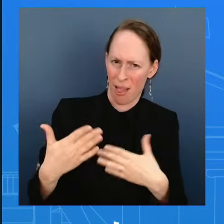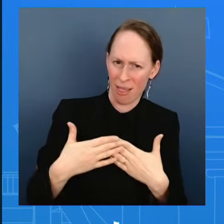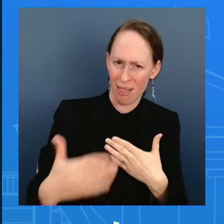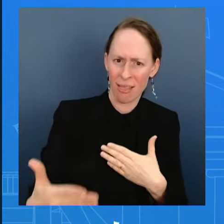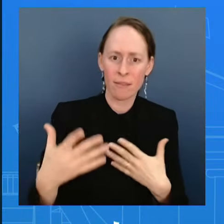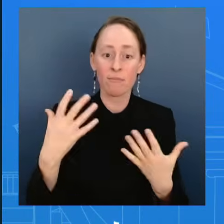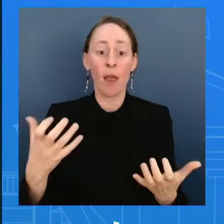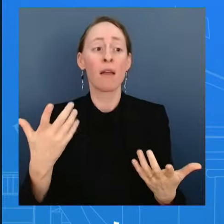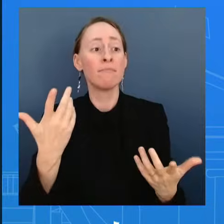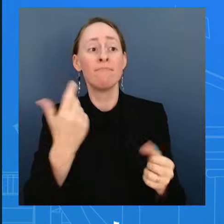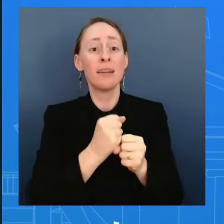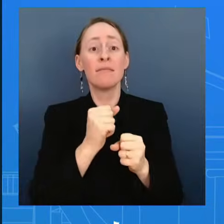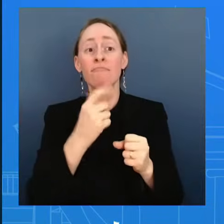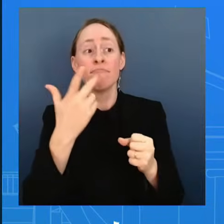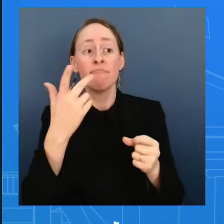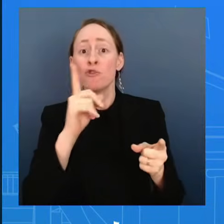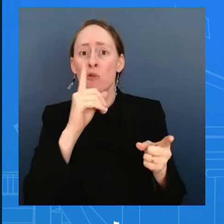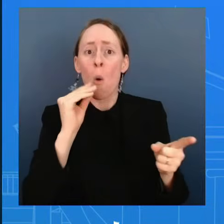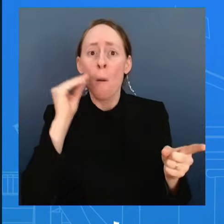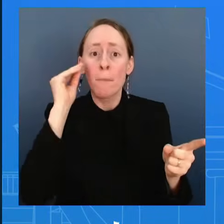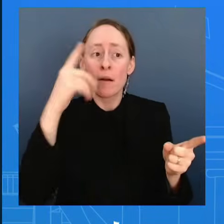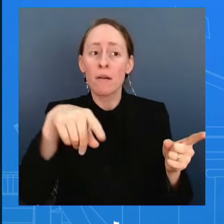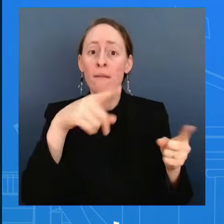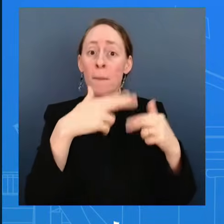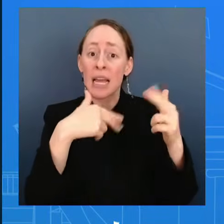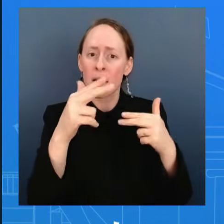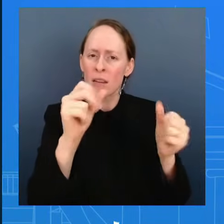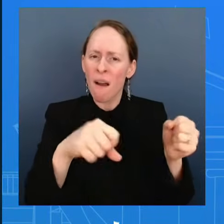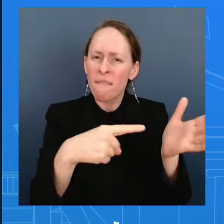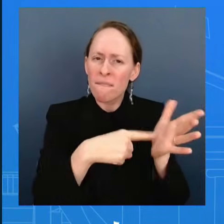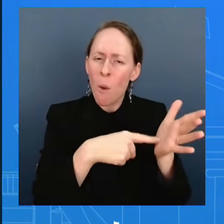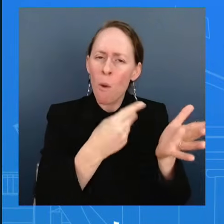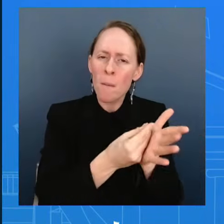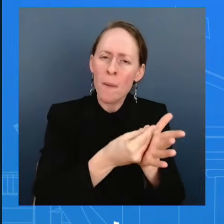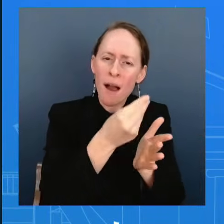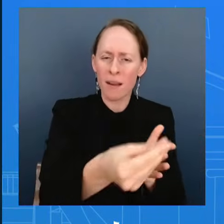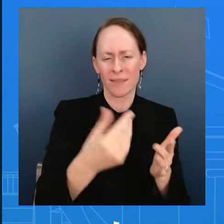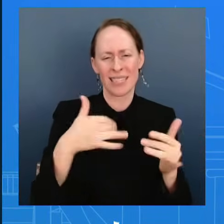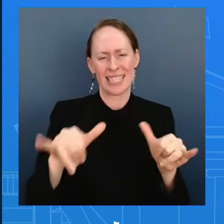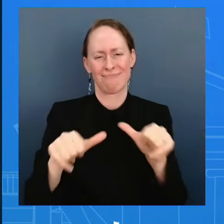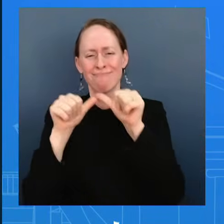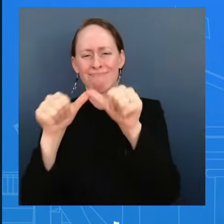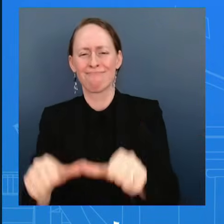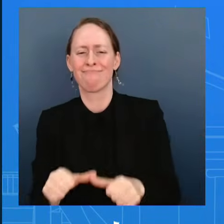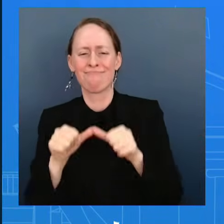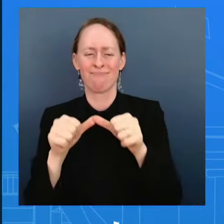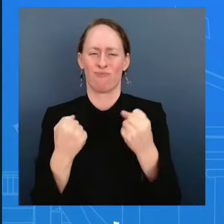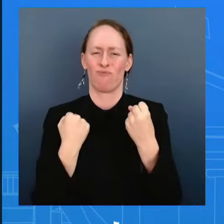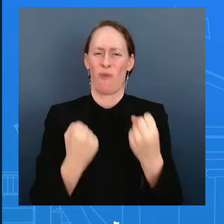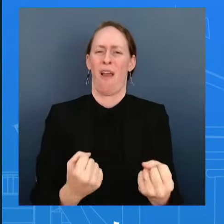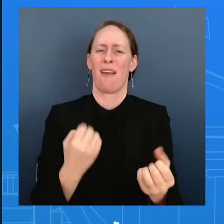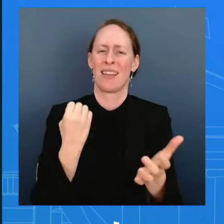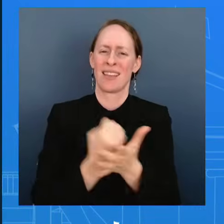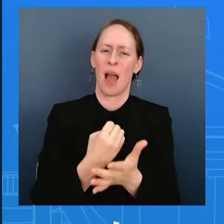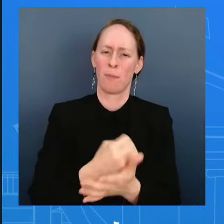but we're continuing to monitor everything closely. Go ahead, Emily. The Press: Thanks, Karine. A couple questions for you.